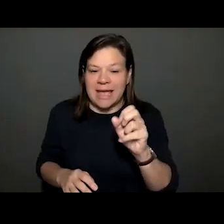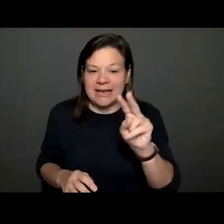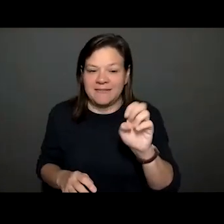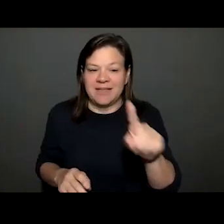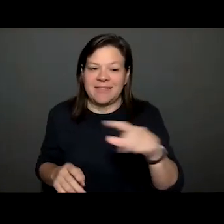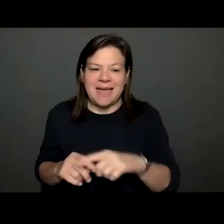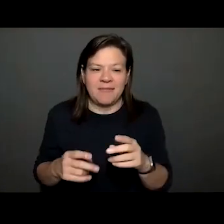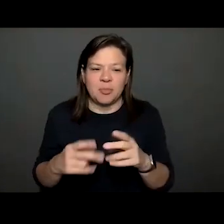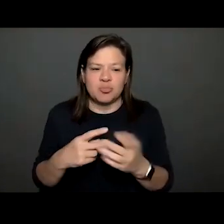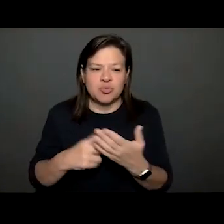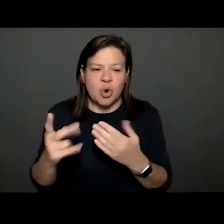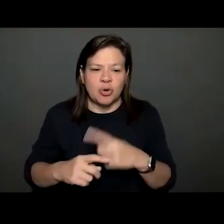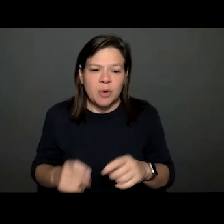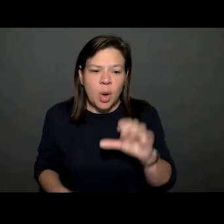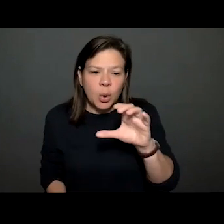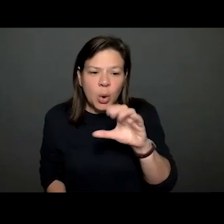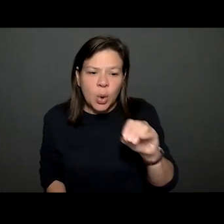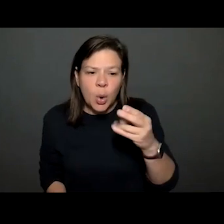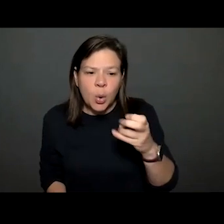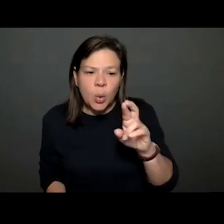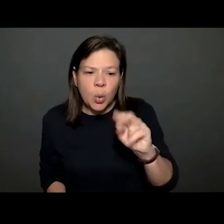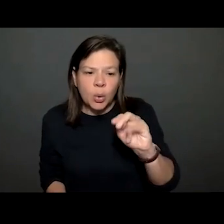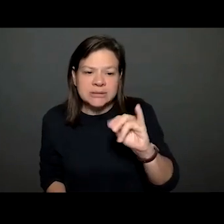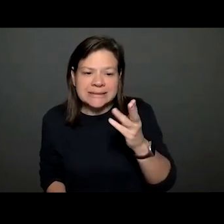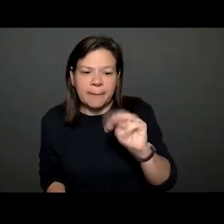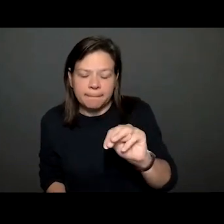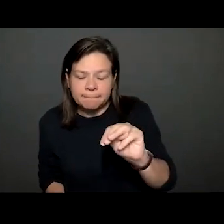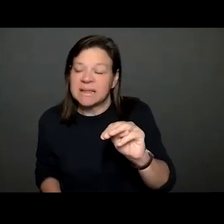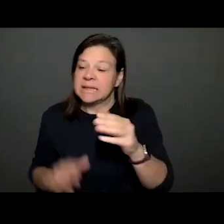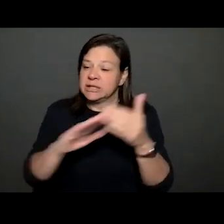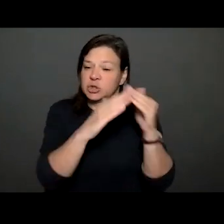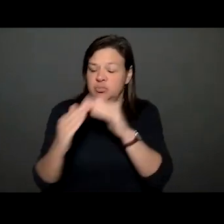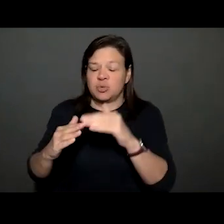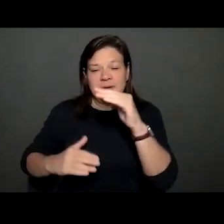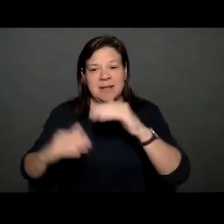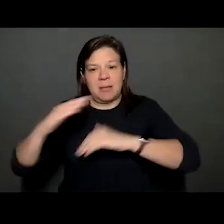PROGRAM COHORTIUM. AND THIS IS BUILT ON USER PROFILES AND TOPICS AS CUSTOM OBJECTS.